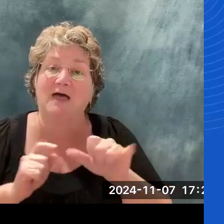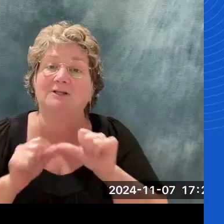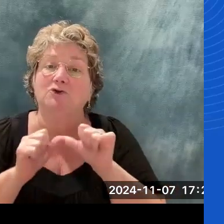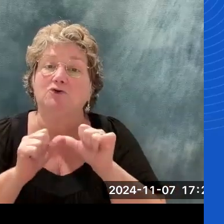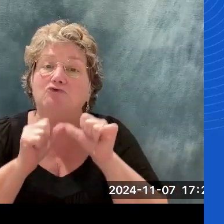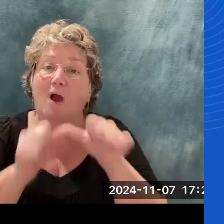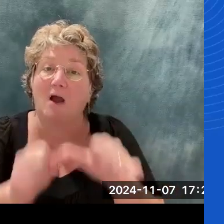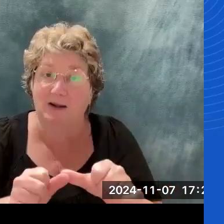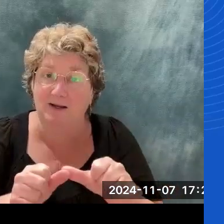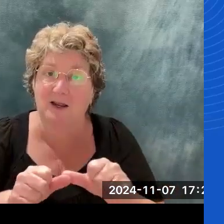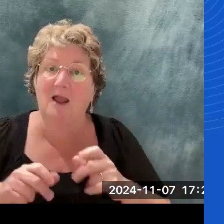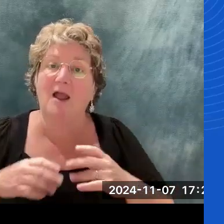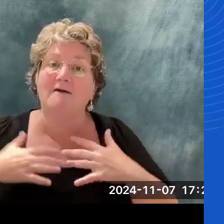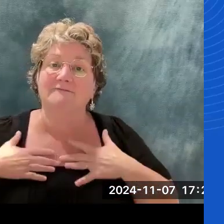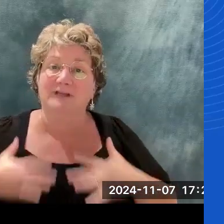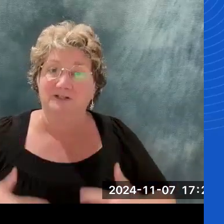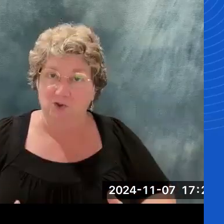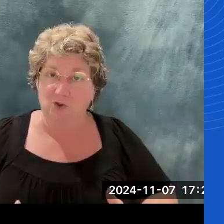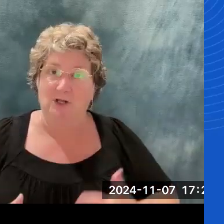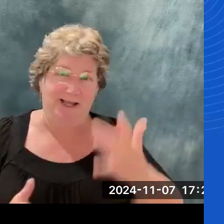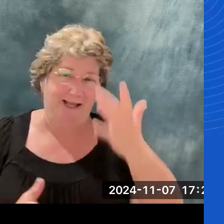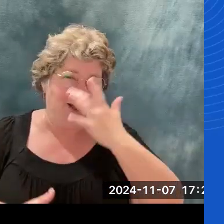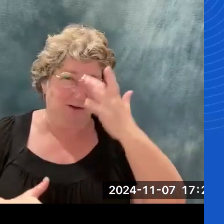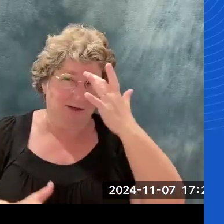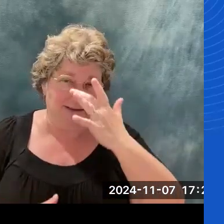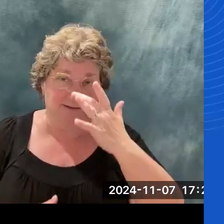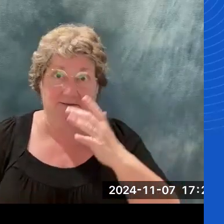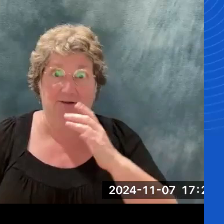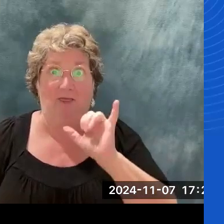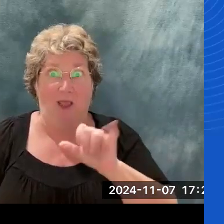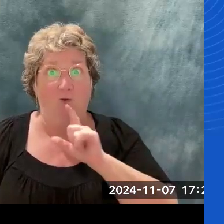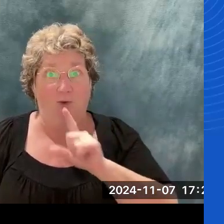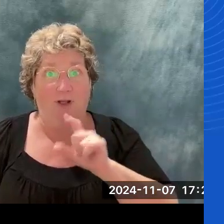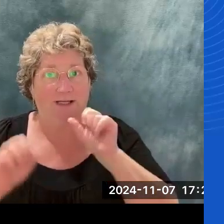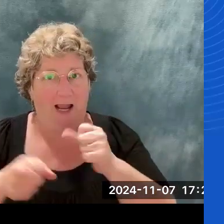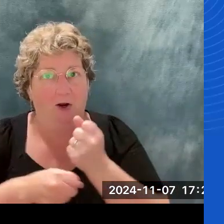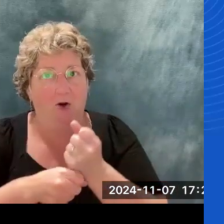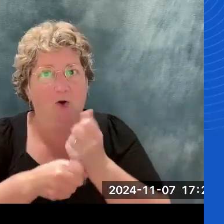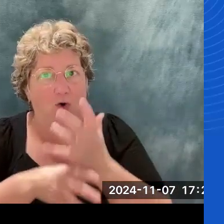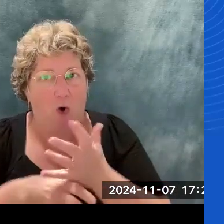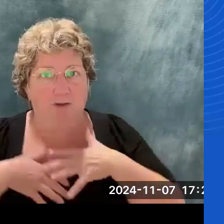If there's a chronic physical illness that a youth is battling, it may lead to that increase